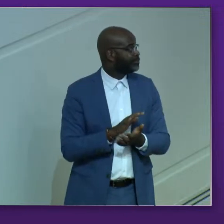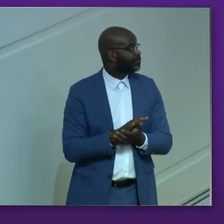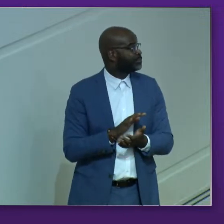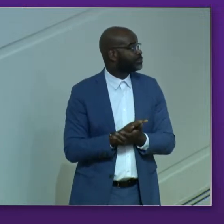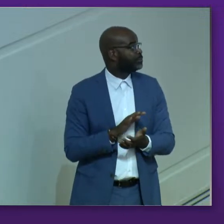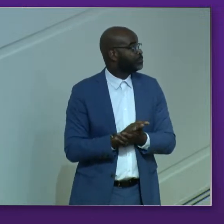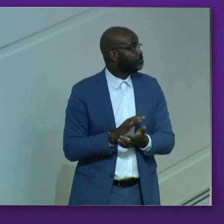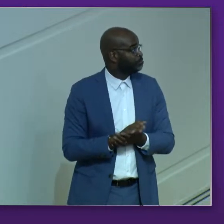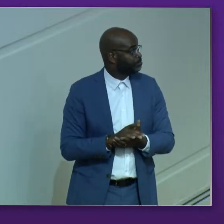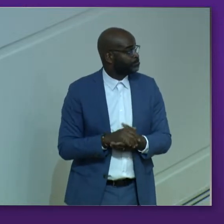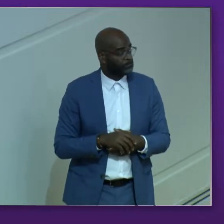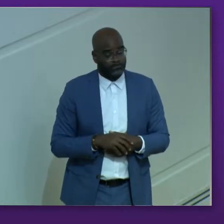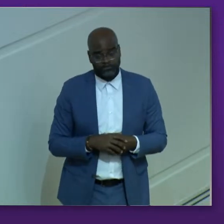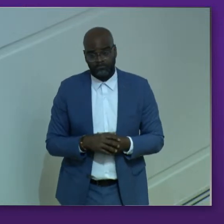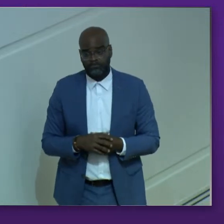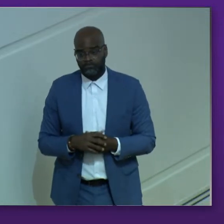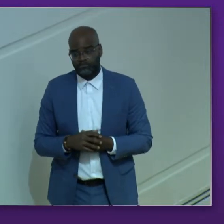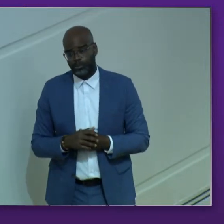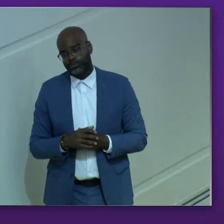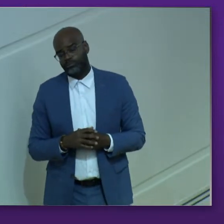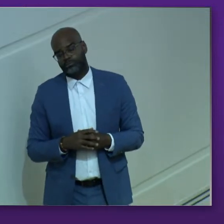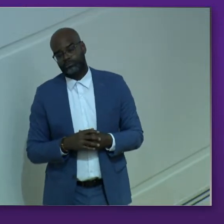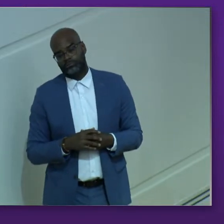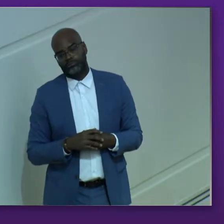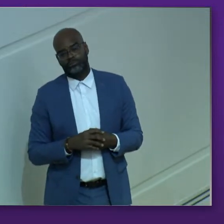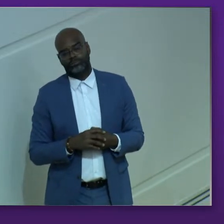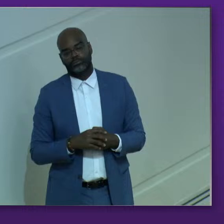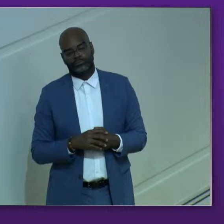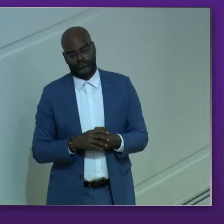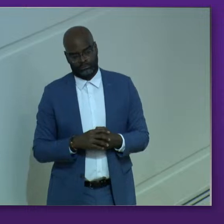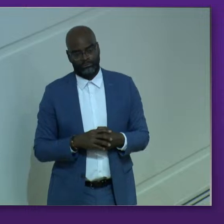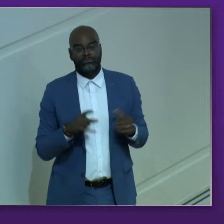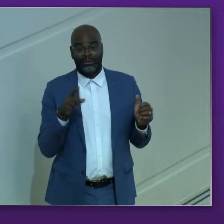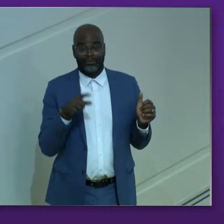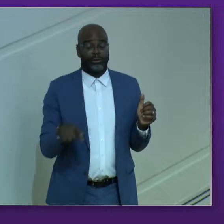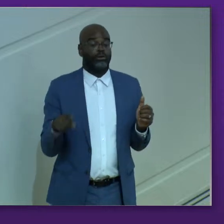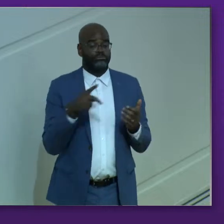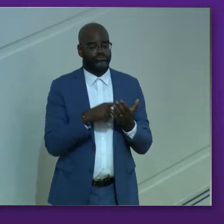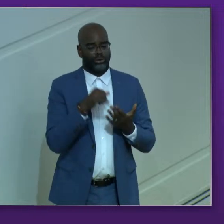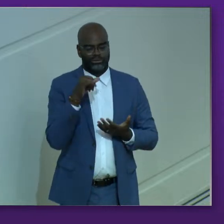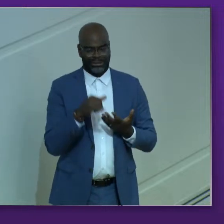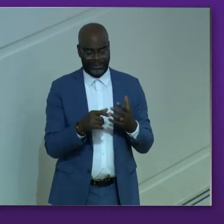ADMINISTRATORS ONE GRANTS THIS YEAR FROM THE NATIONAL SCIENCE